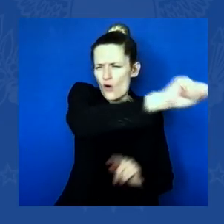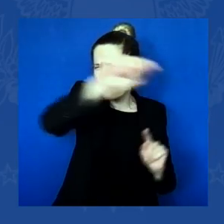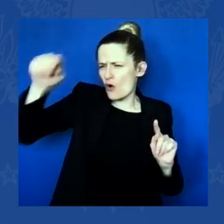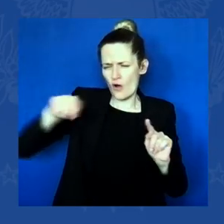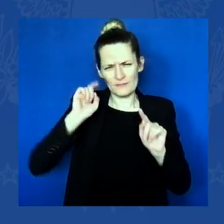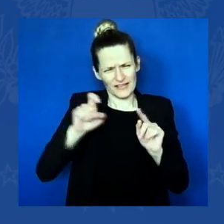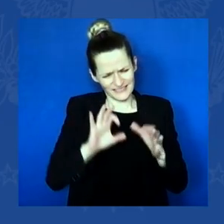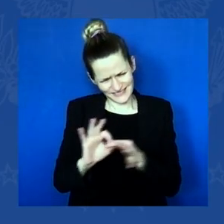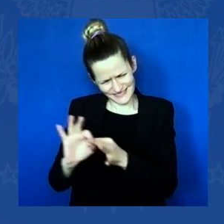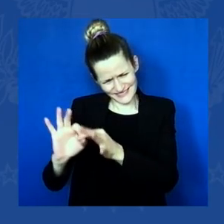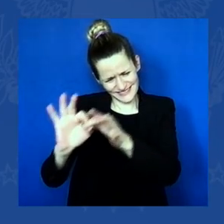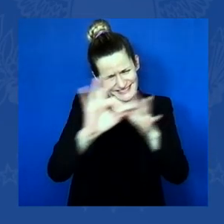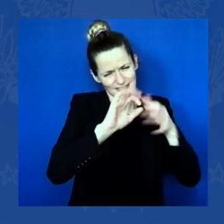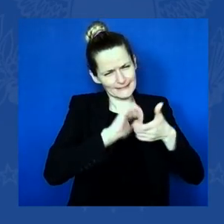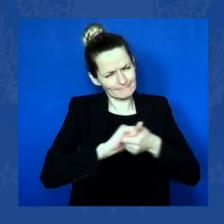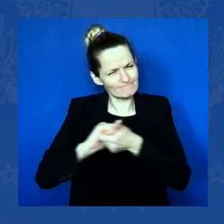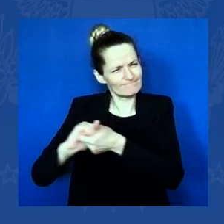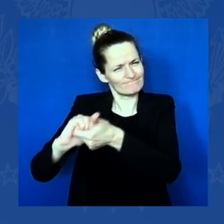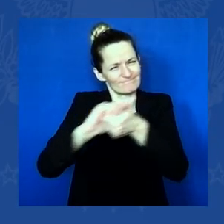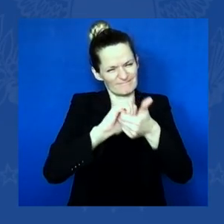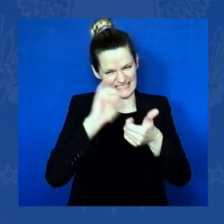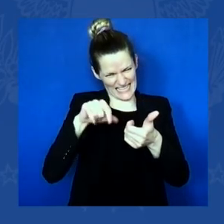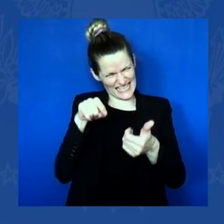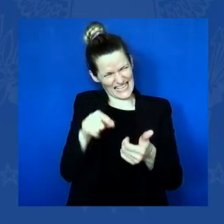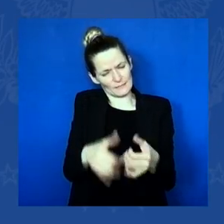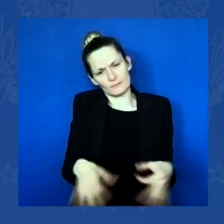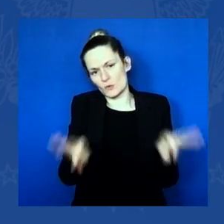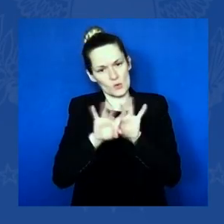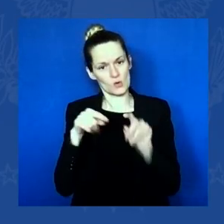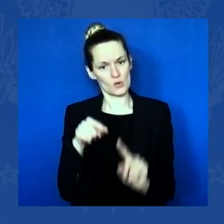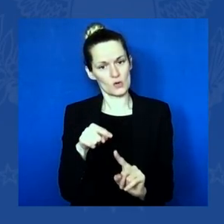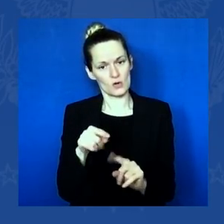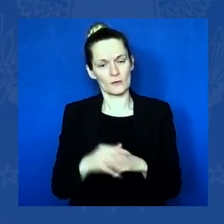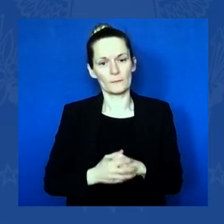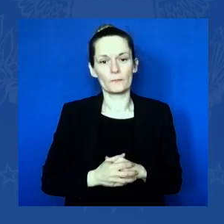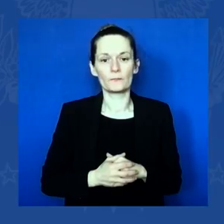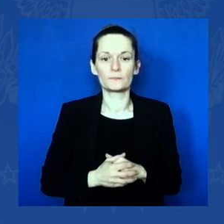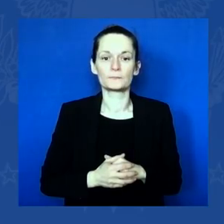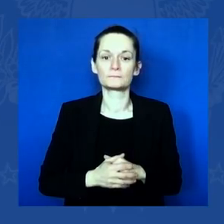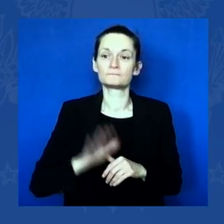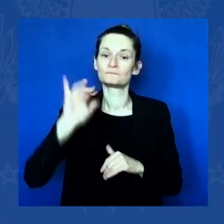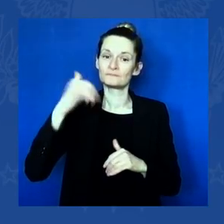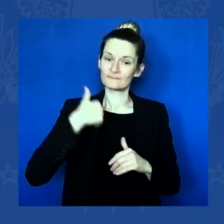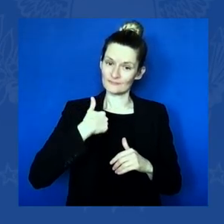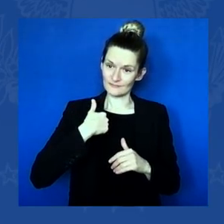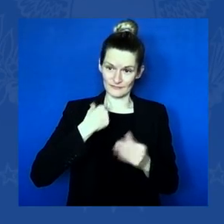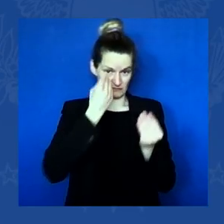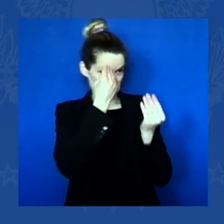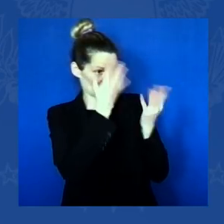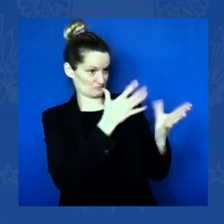So, I'm directing my Secretary of State -- Secretaries of State and Commerce to chair a multi-stakeholder